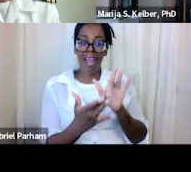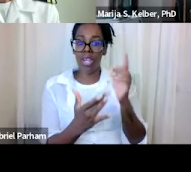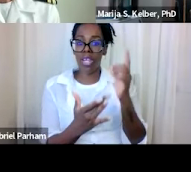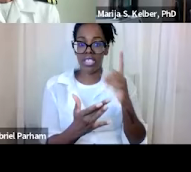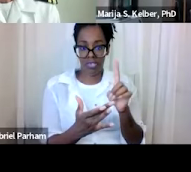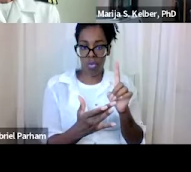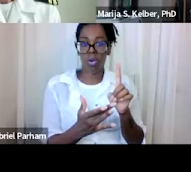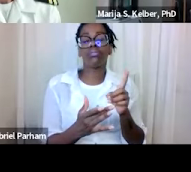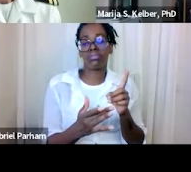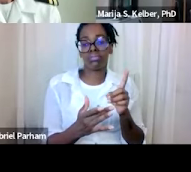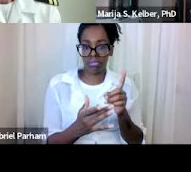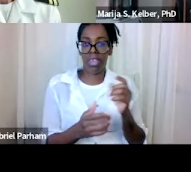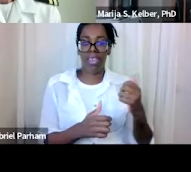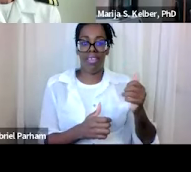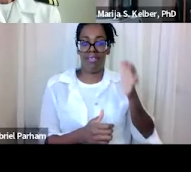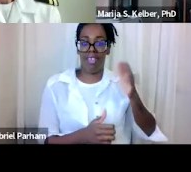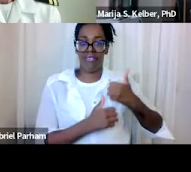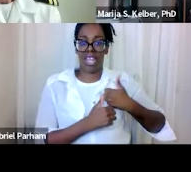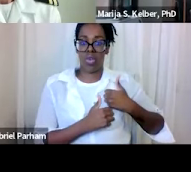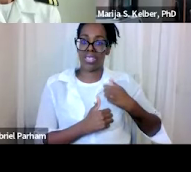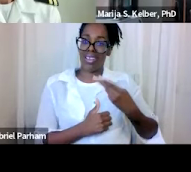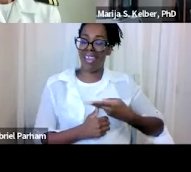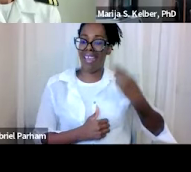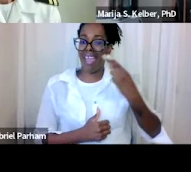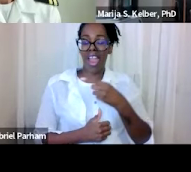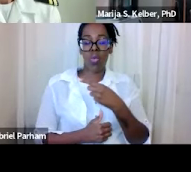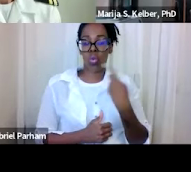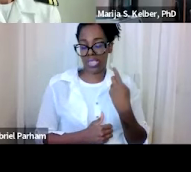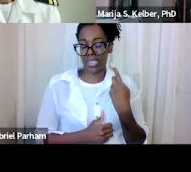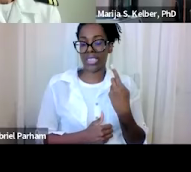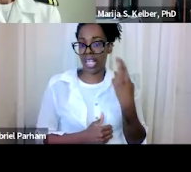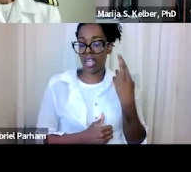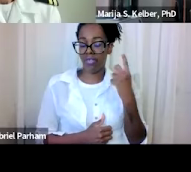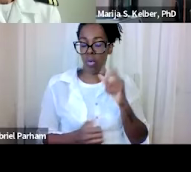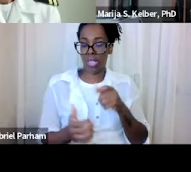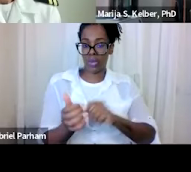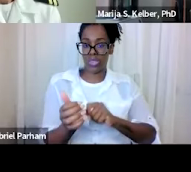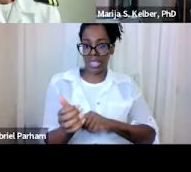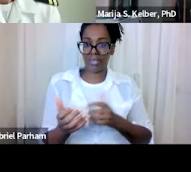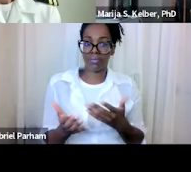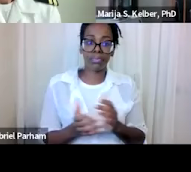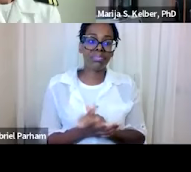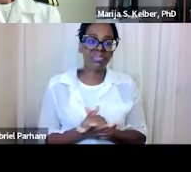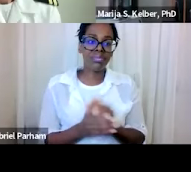of which one of the risk factors is being involved in the criminal legal system. Local Recovery Coordinators,